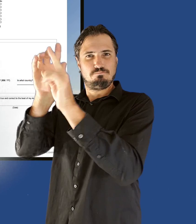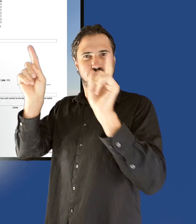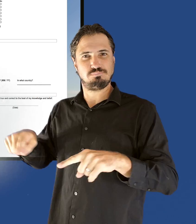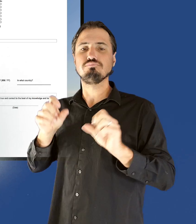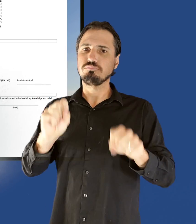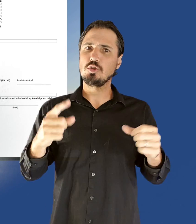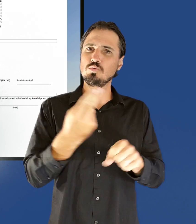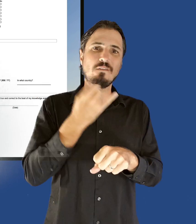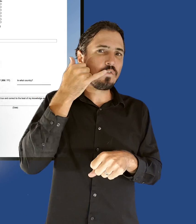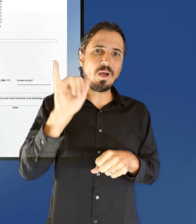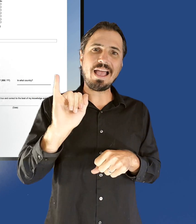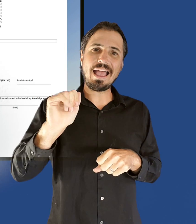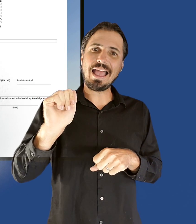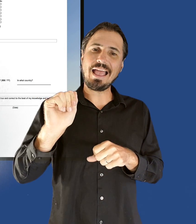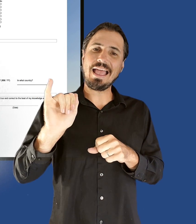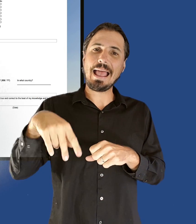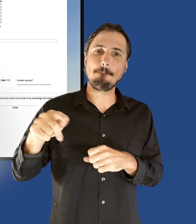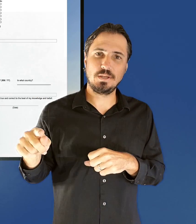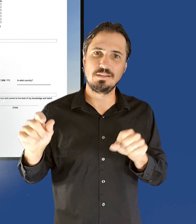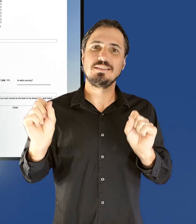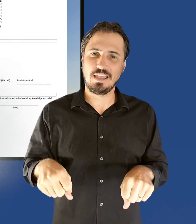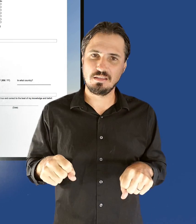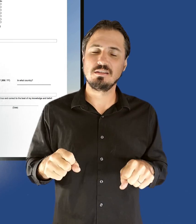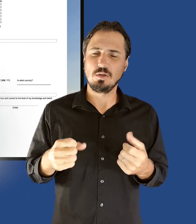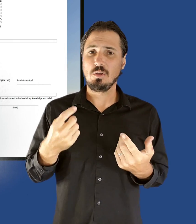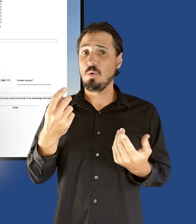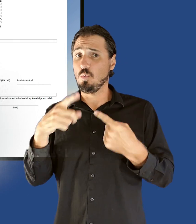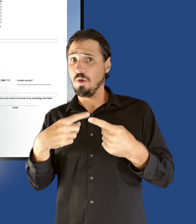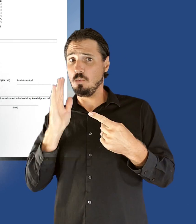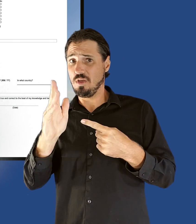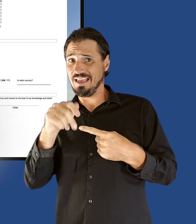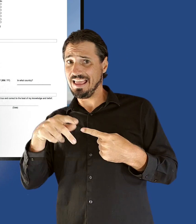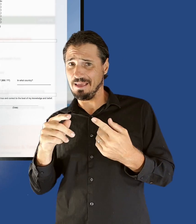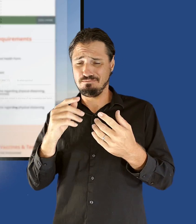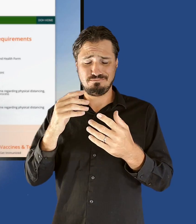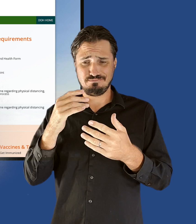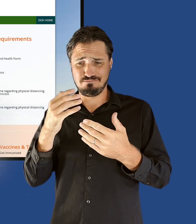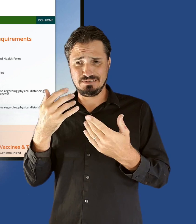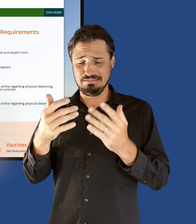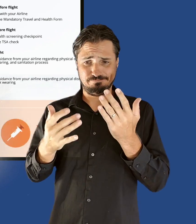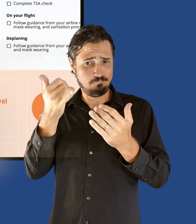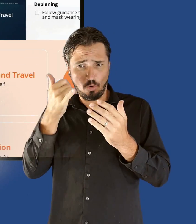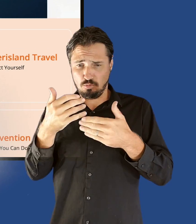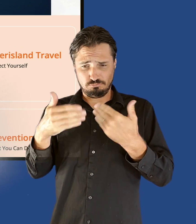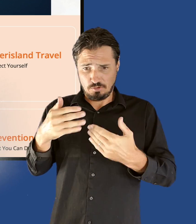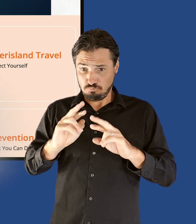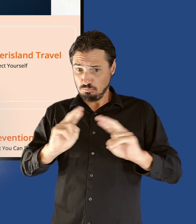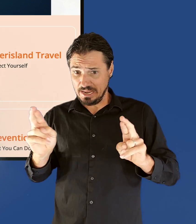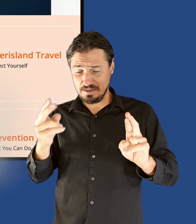We don’t yet know when this digital system will be ready, but once launched, we anticipate it will expedite the screening process.